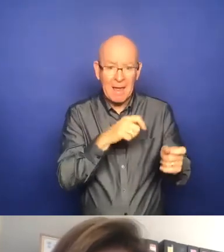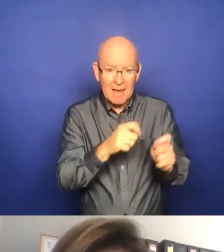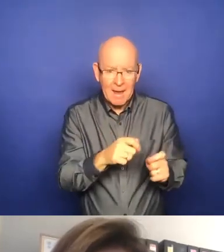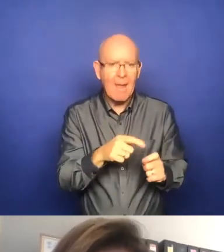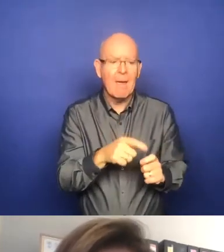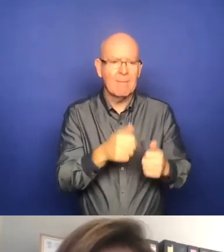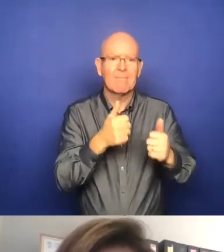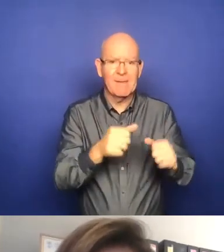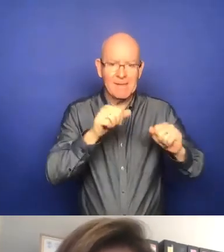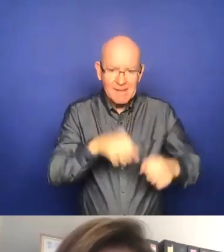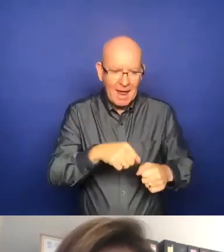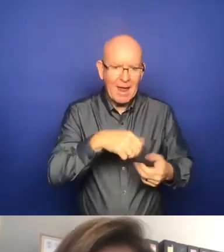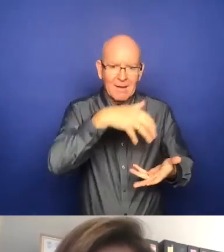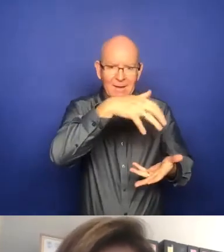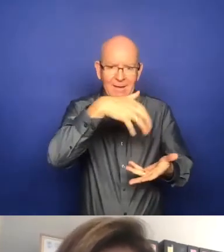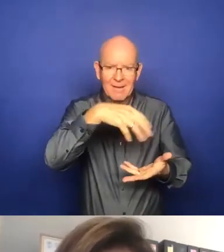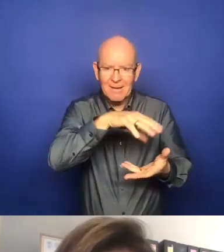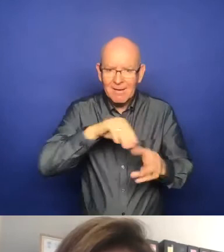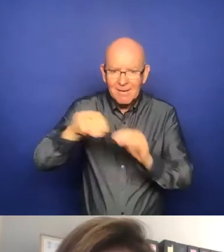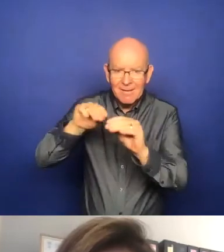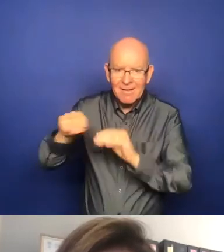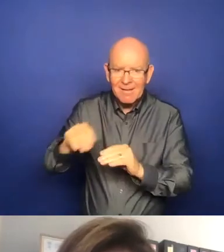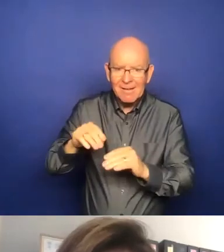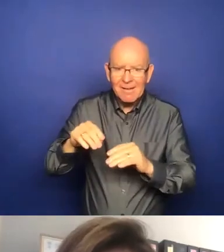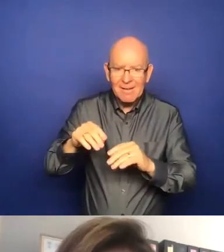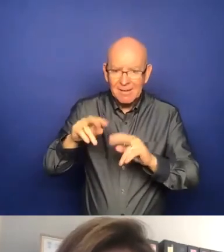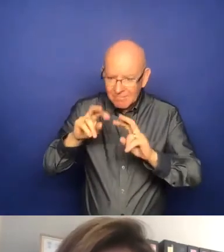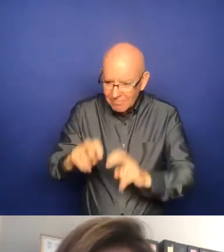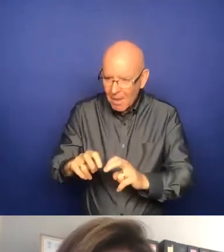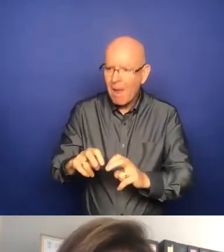and reached and put into